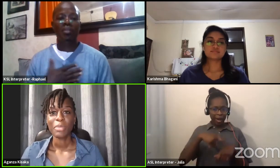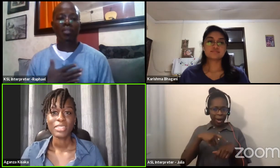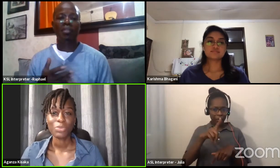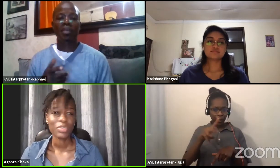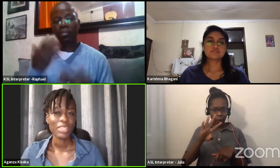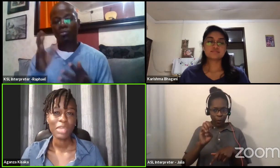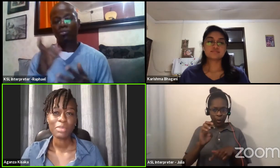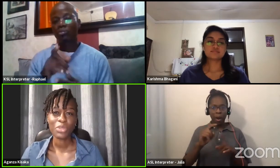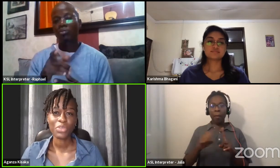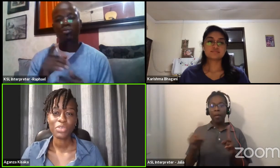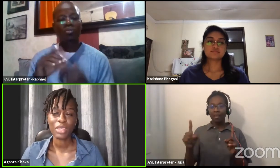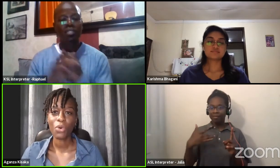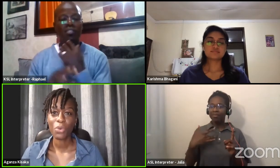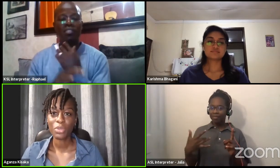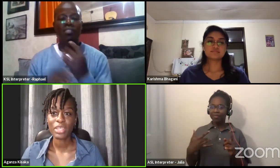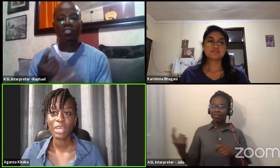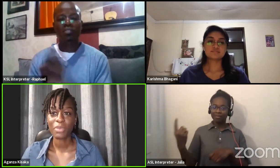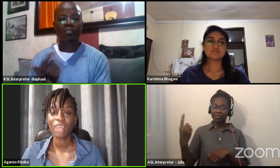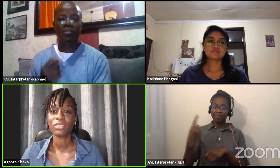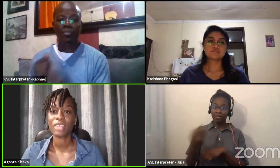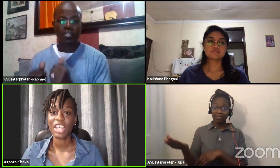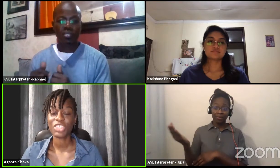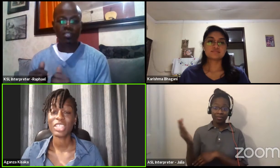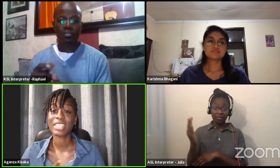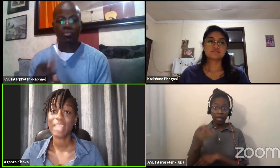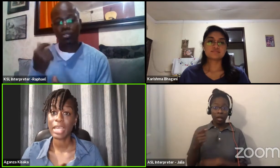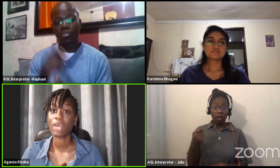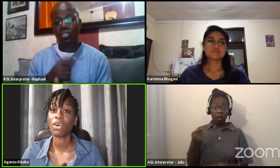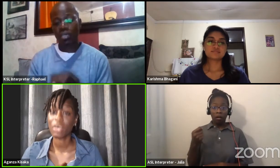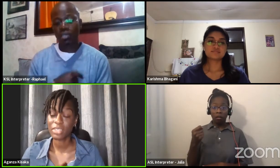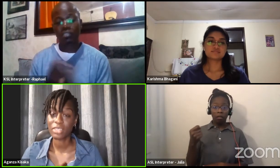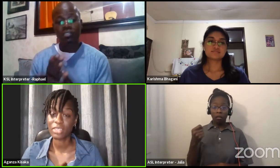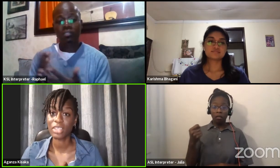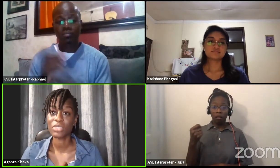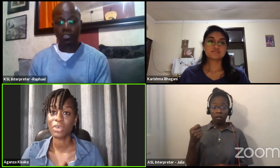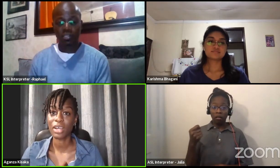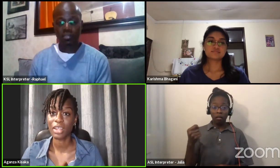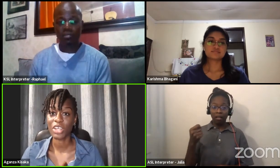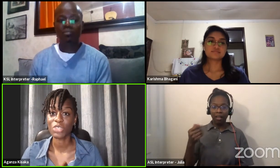but we sometimes go through the whole day without actually taking oxygen into our lungs.